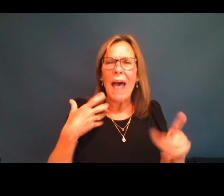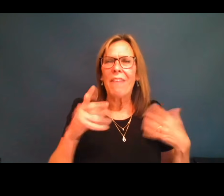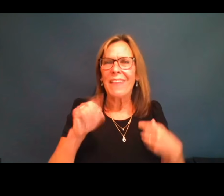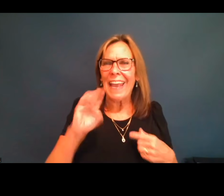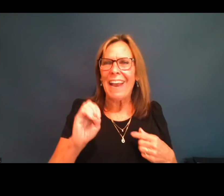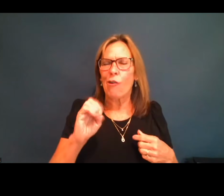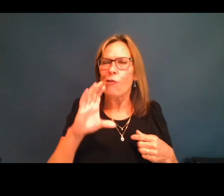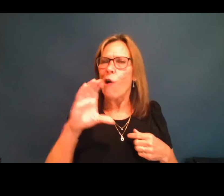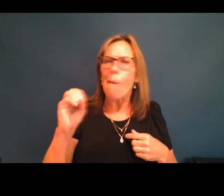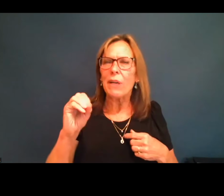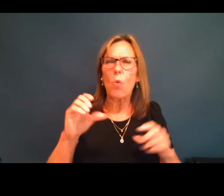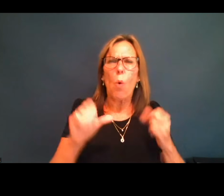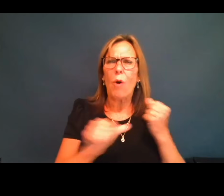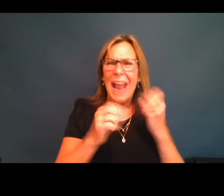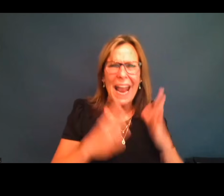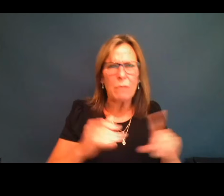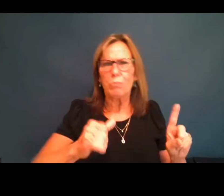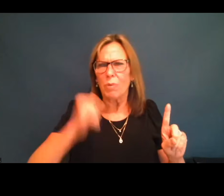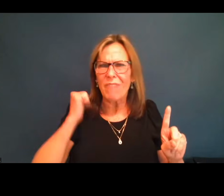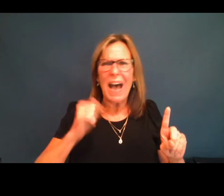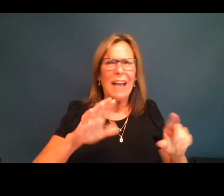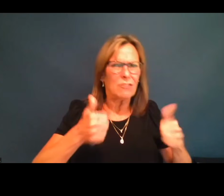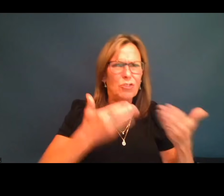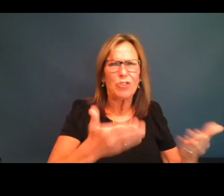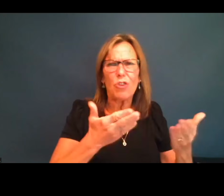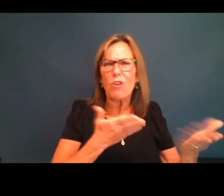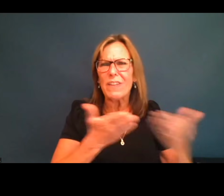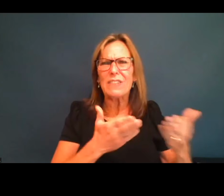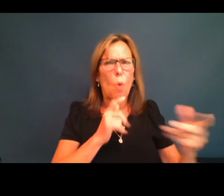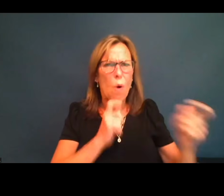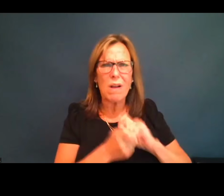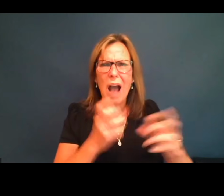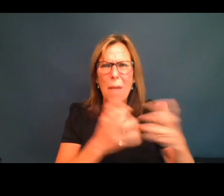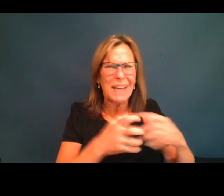decision because typically a home healthcare aid is in the business of making sure somebody is otherwise living